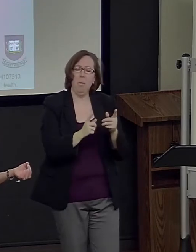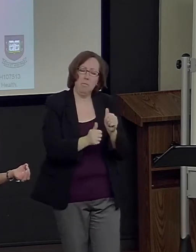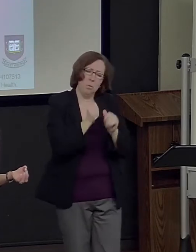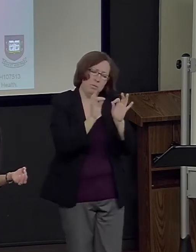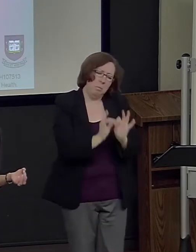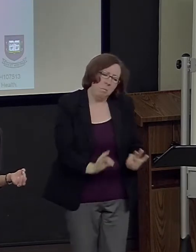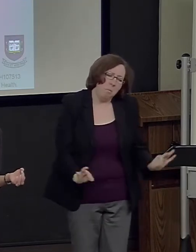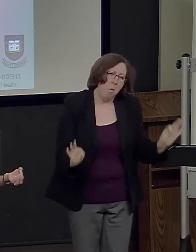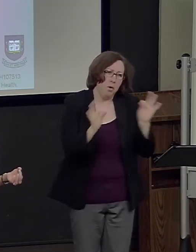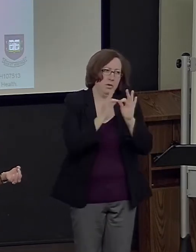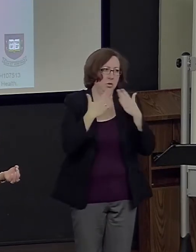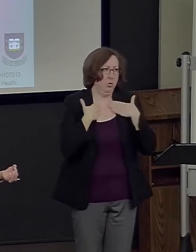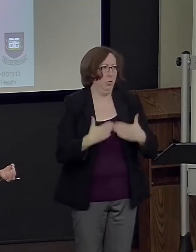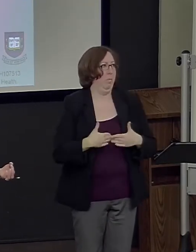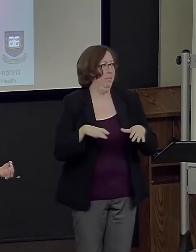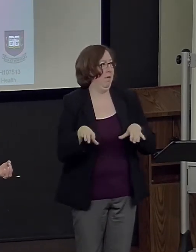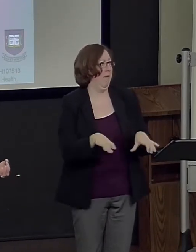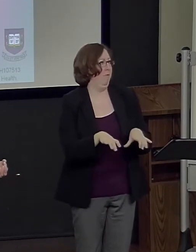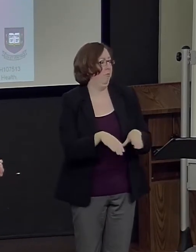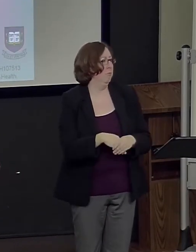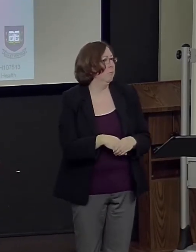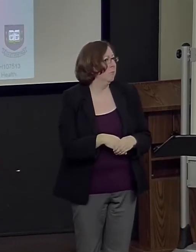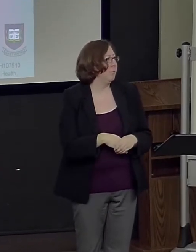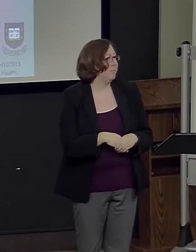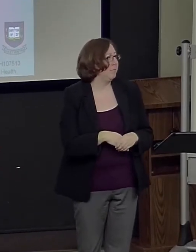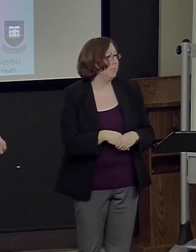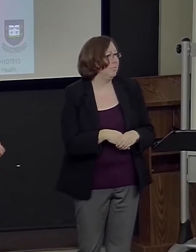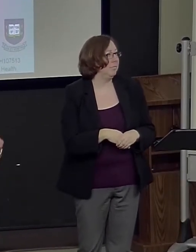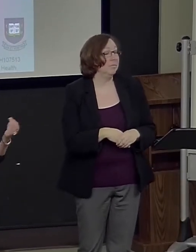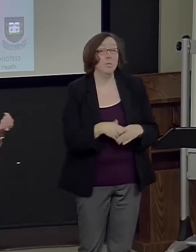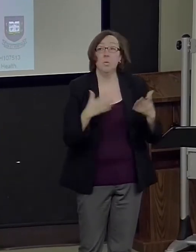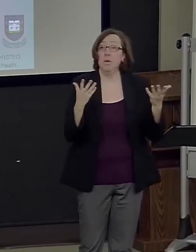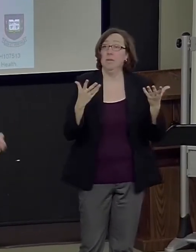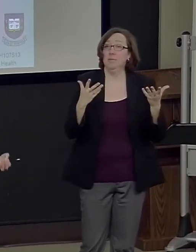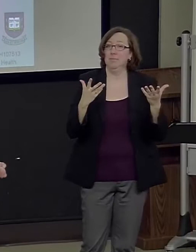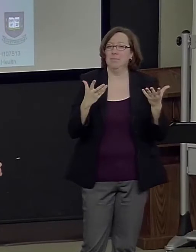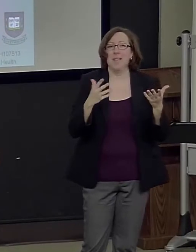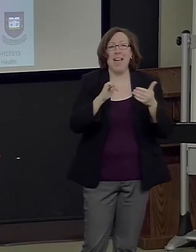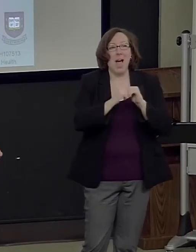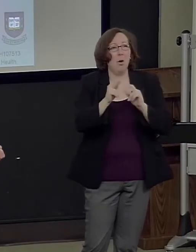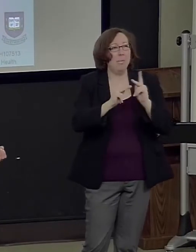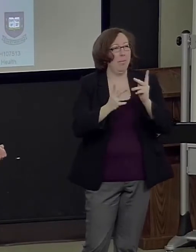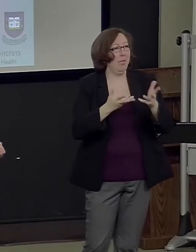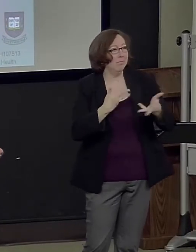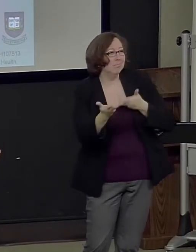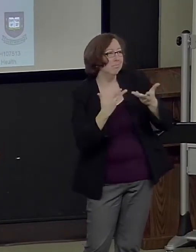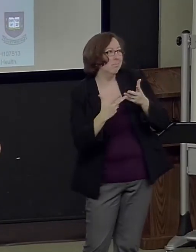and that is the functions that relate to interpersonal interaction,